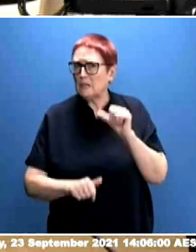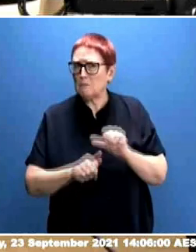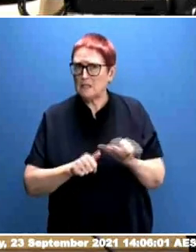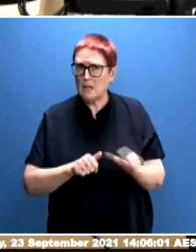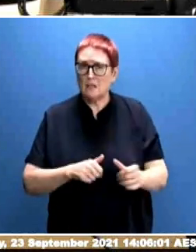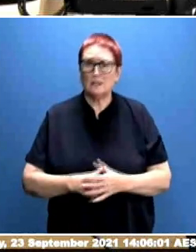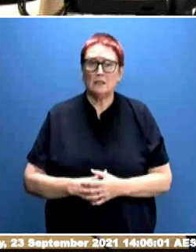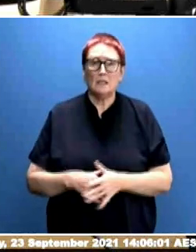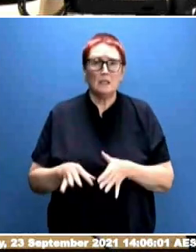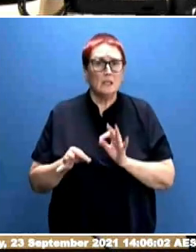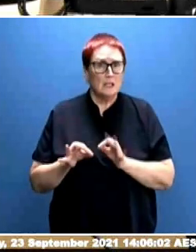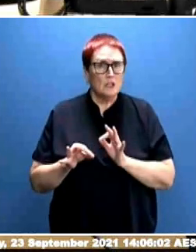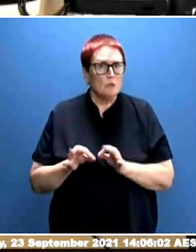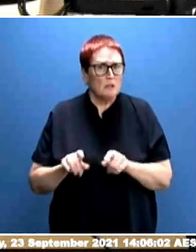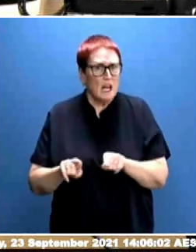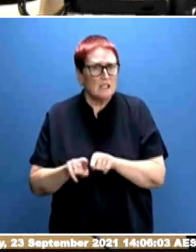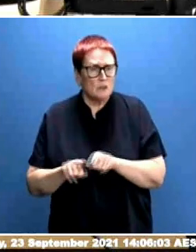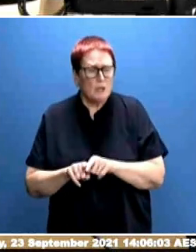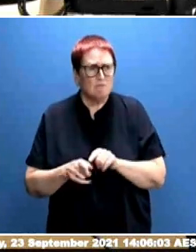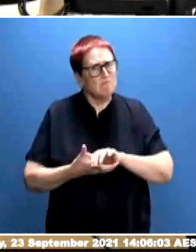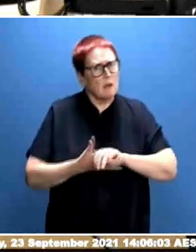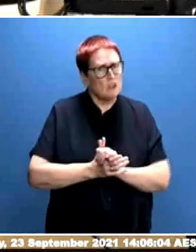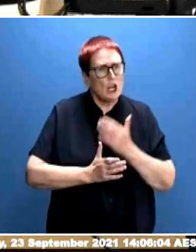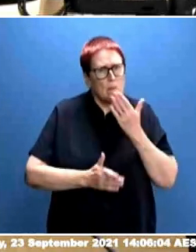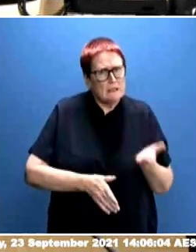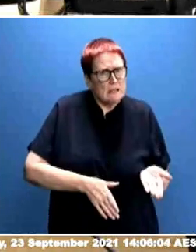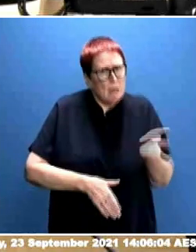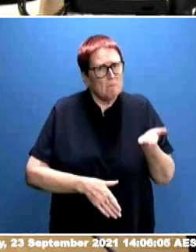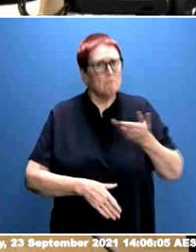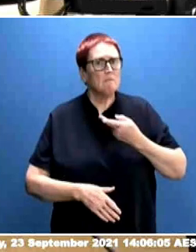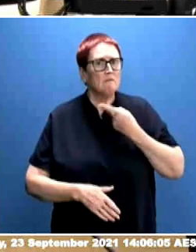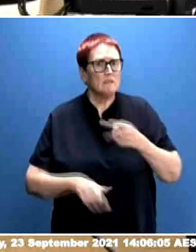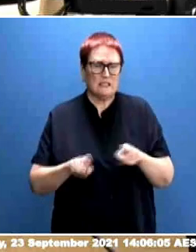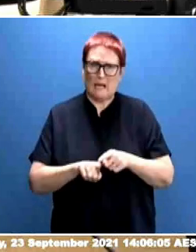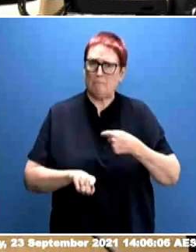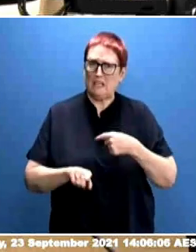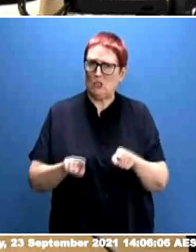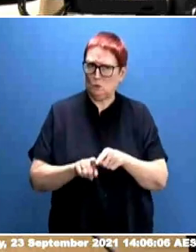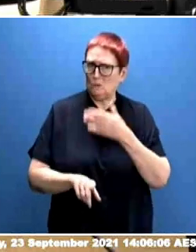The interpreters as well at this end would appreciate that, as would I. Thank you.